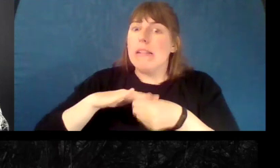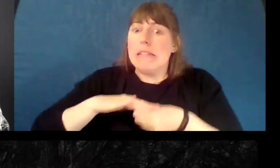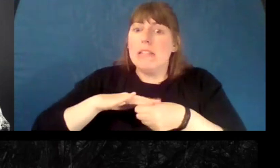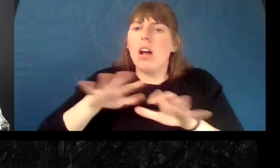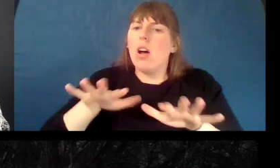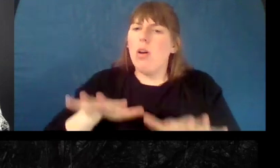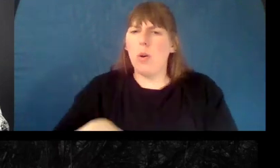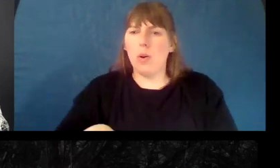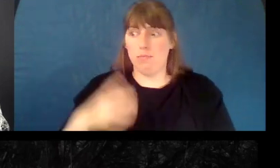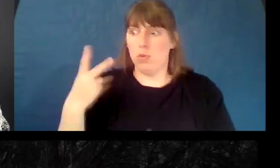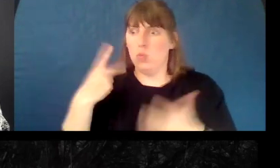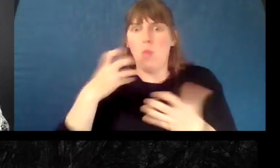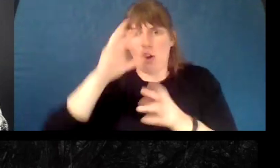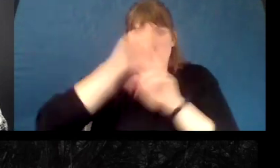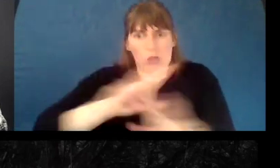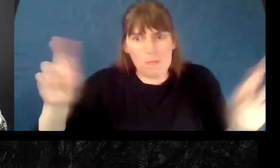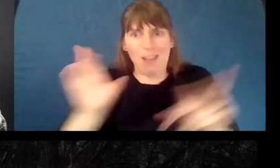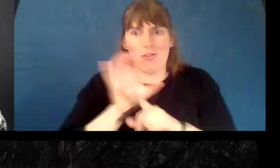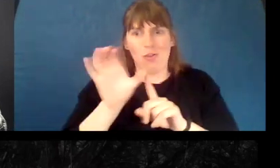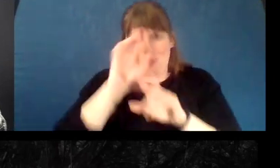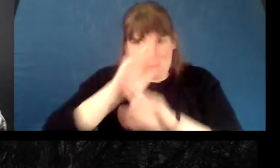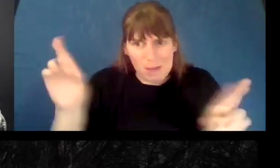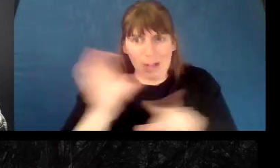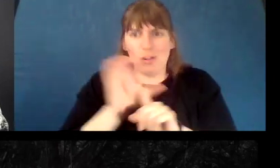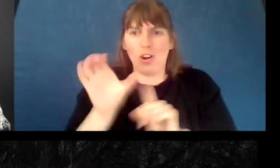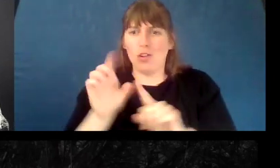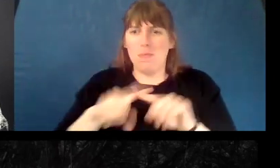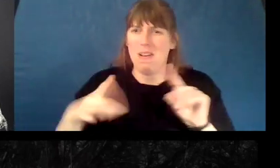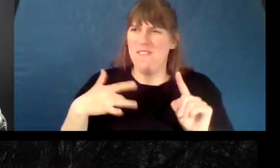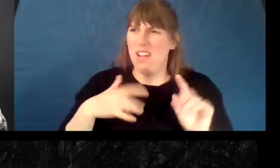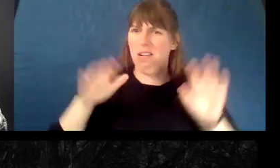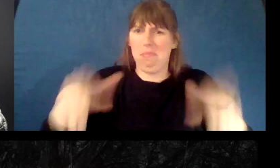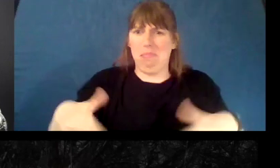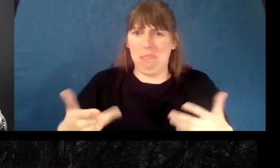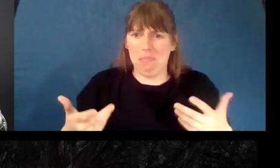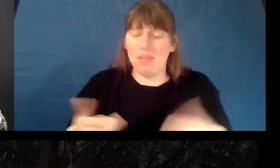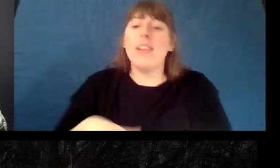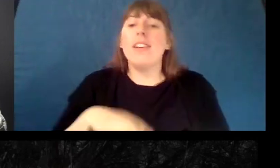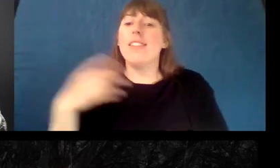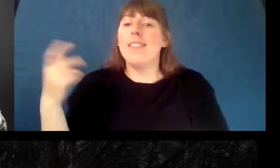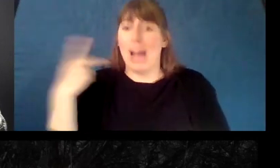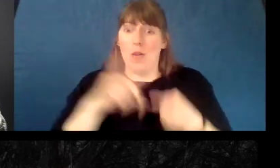as respectful as we could to our cultures. And so we collaborated with a friend of ours, Adam-Lin